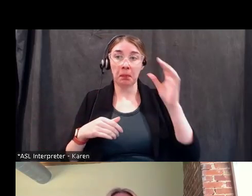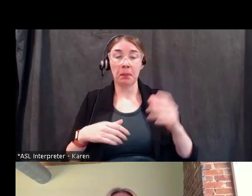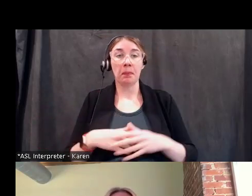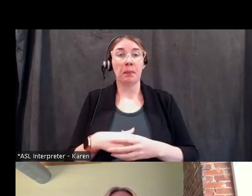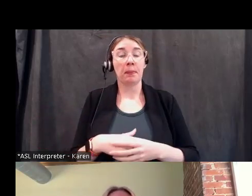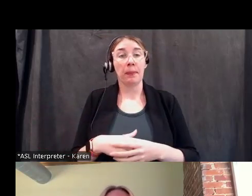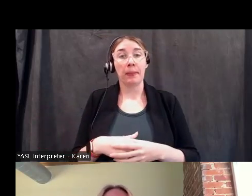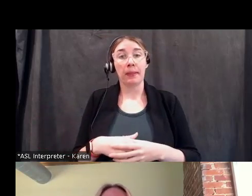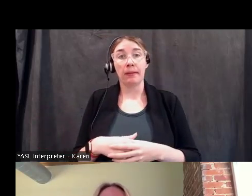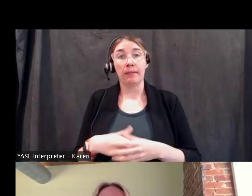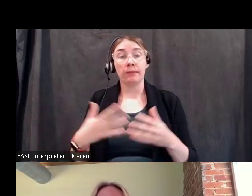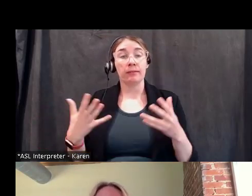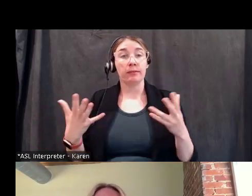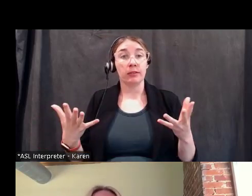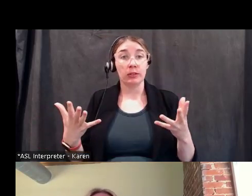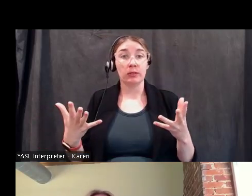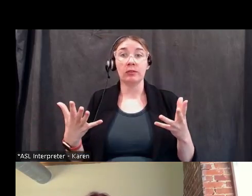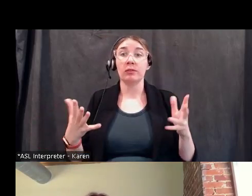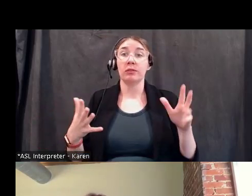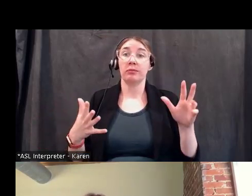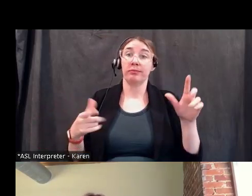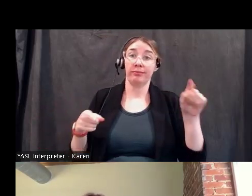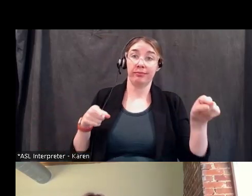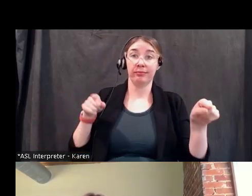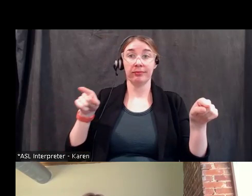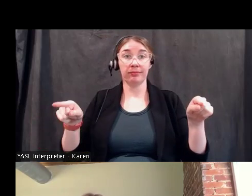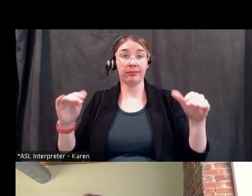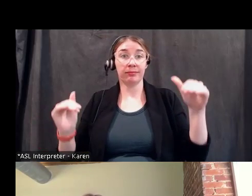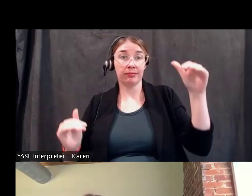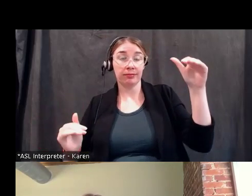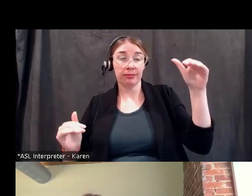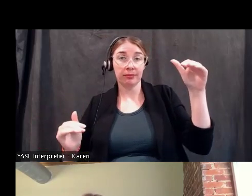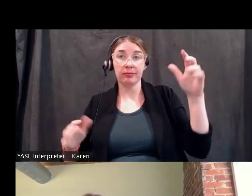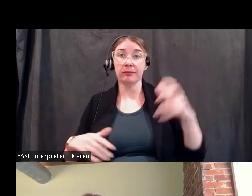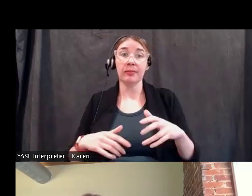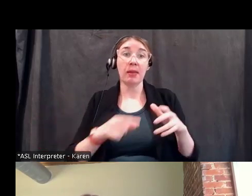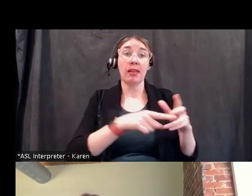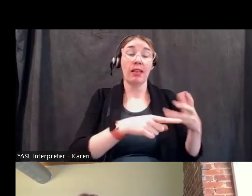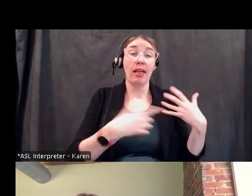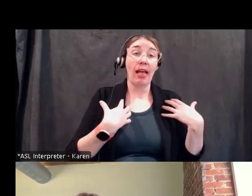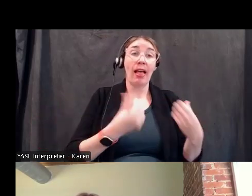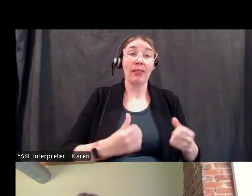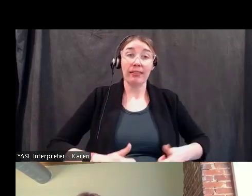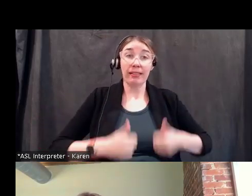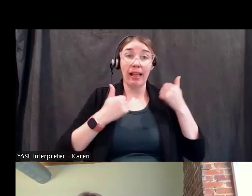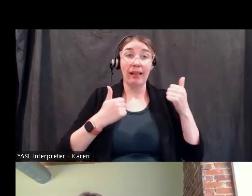were participating in a sport versus 30%. That they led a healthy lifestyle, 52% versus 25%.